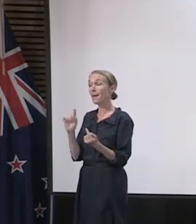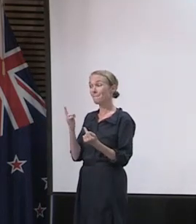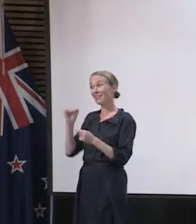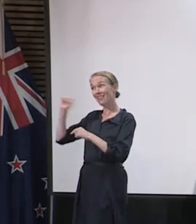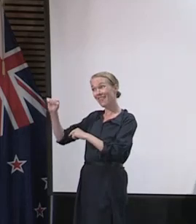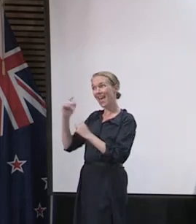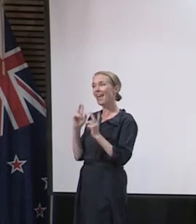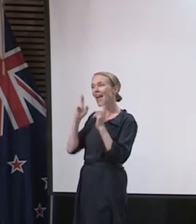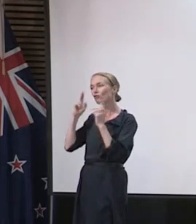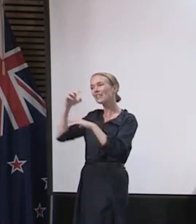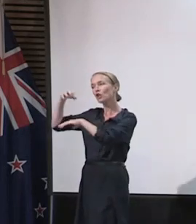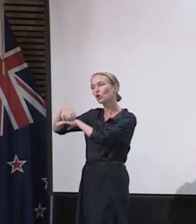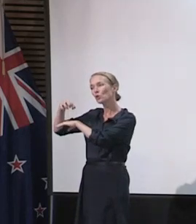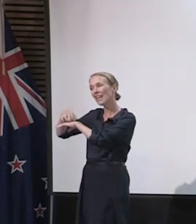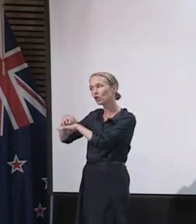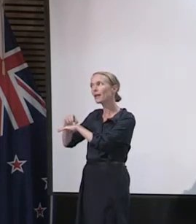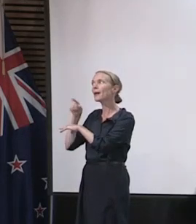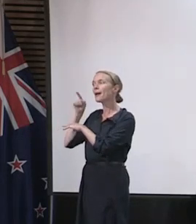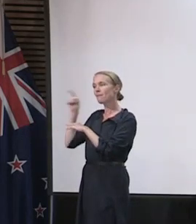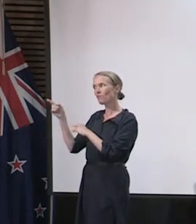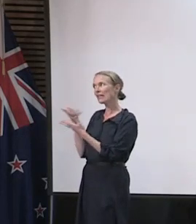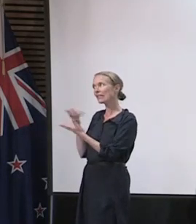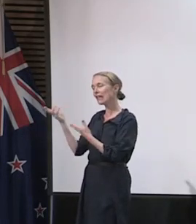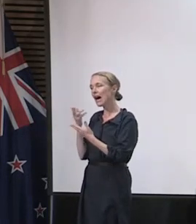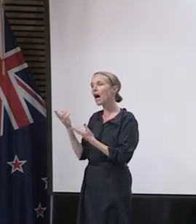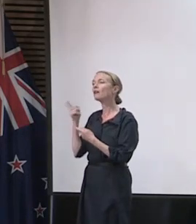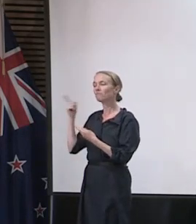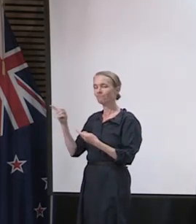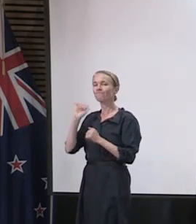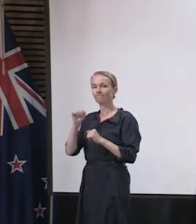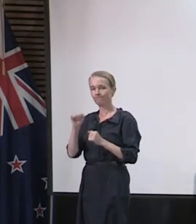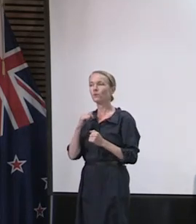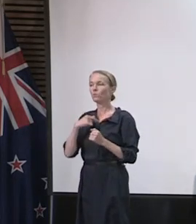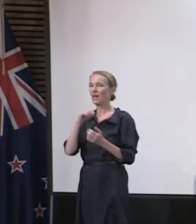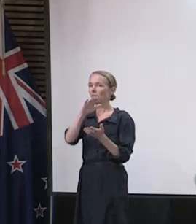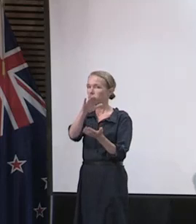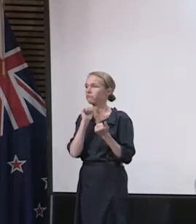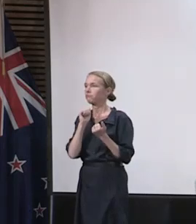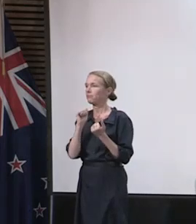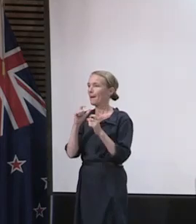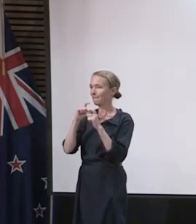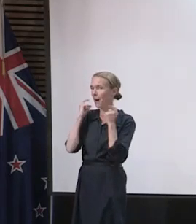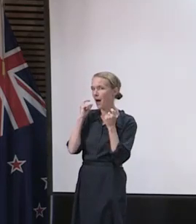my understanding is this is what they are gearing up to - is to have masks and so on